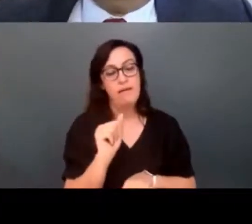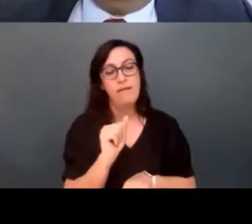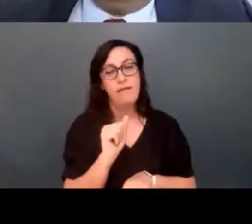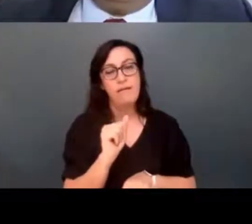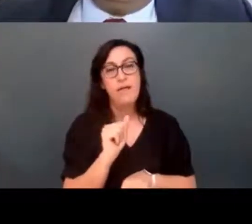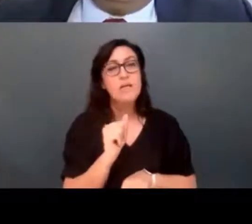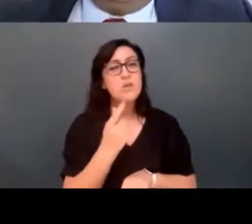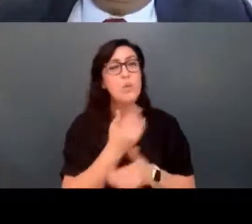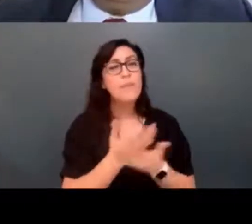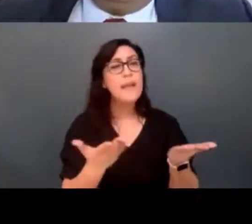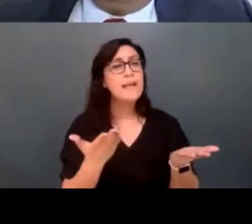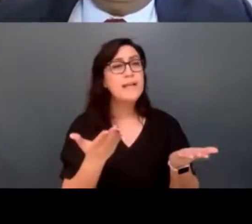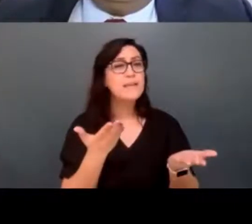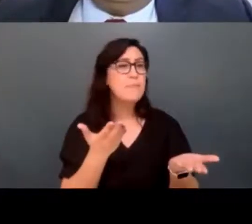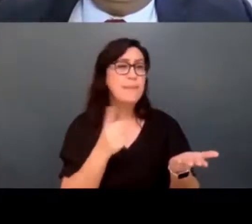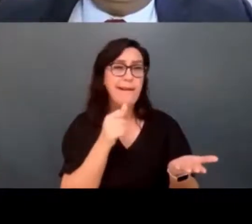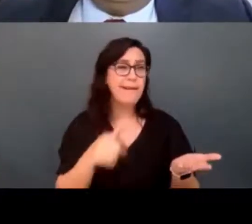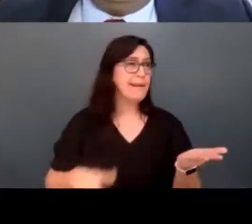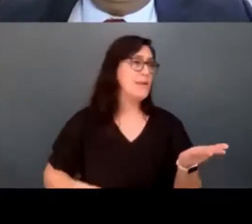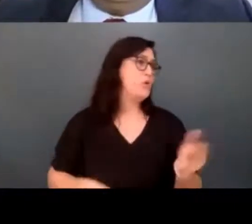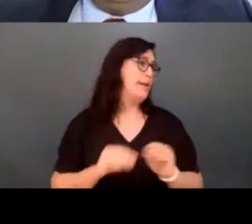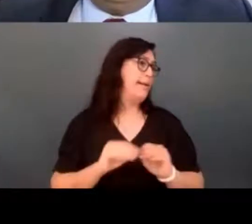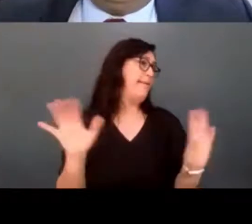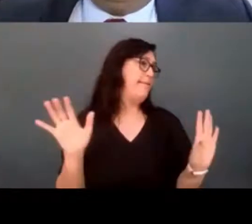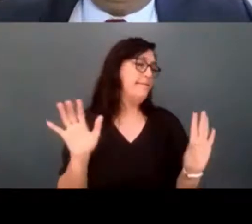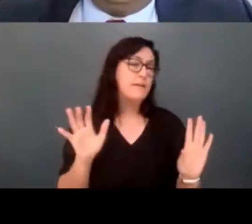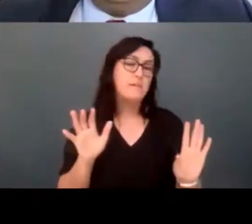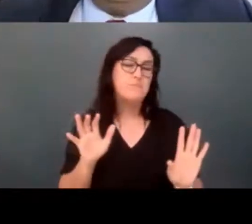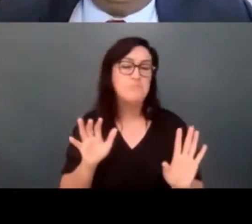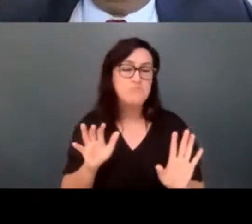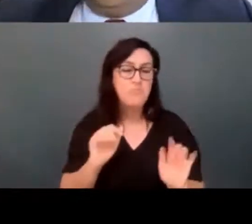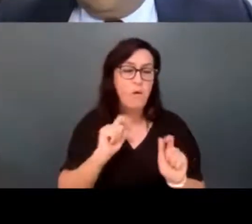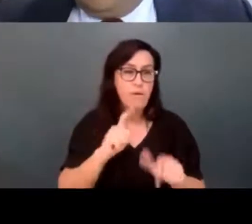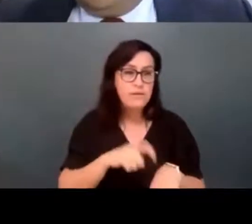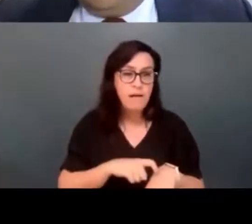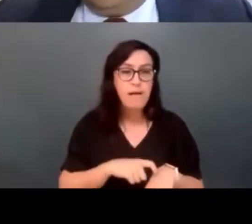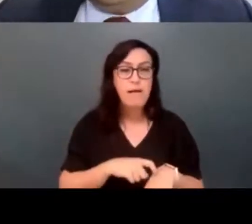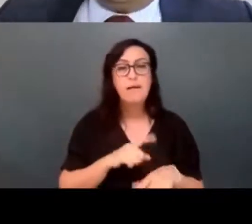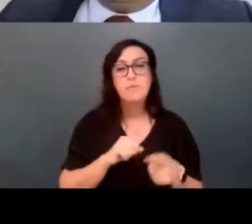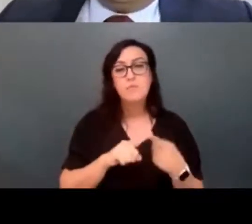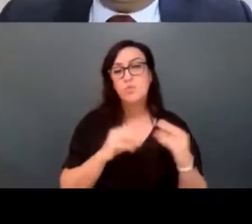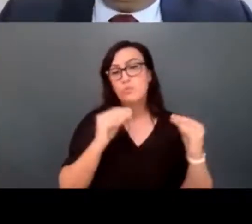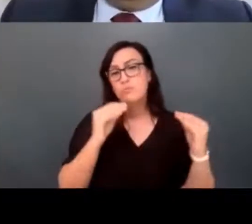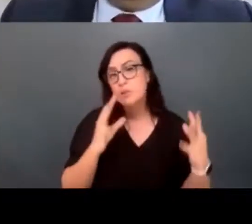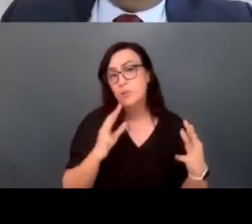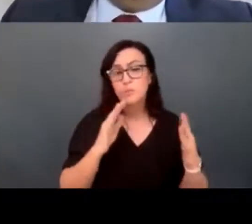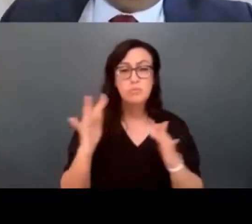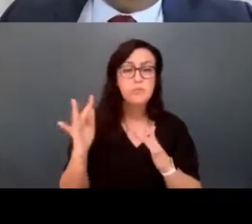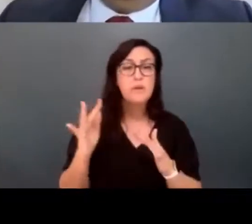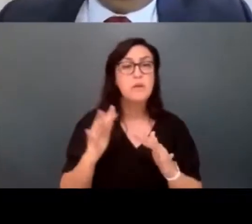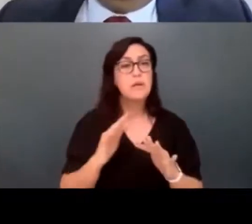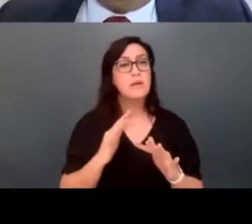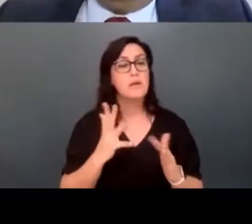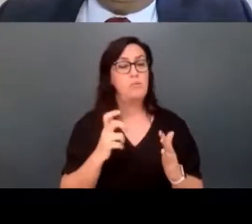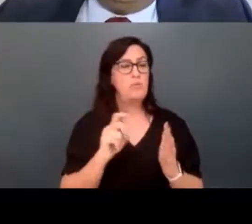all education professionals is the difference between asking